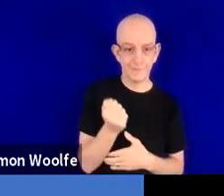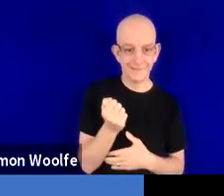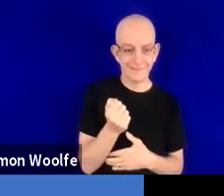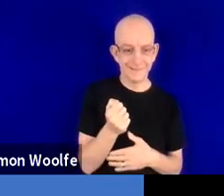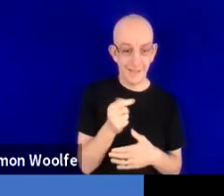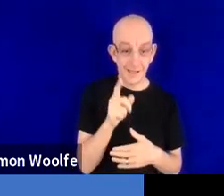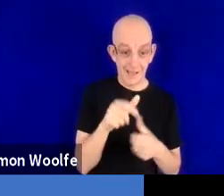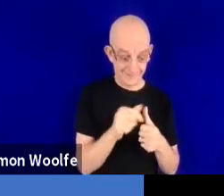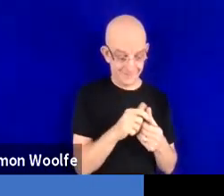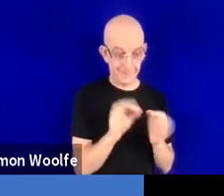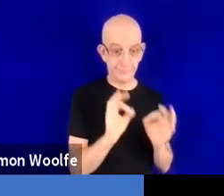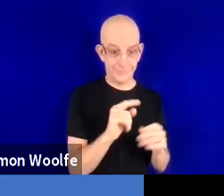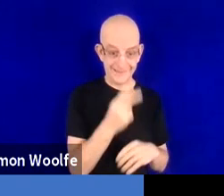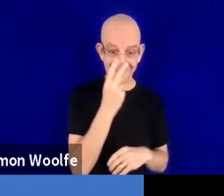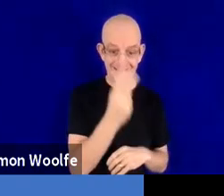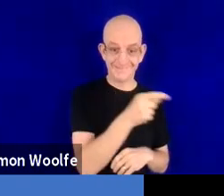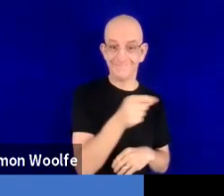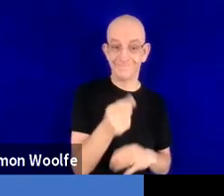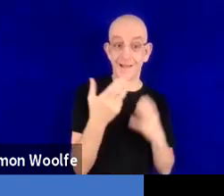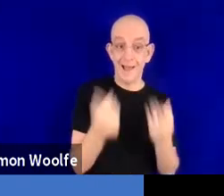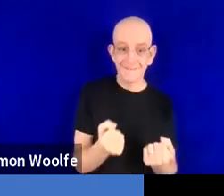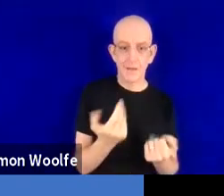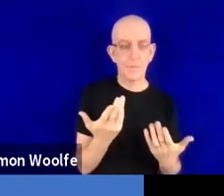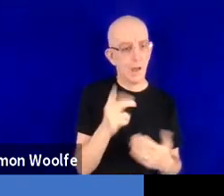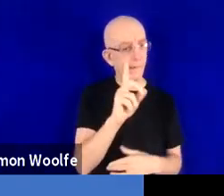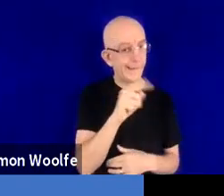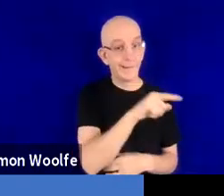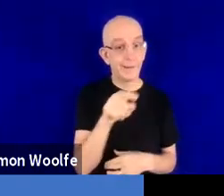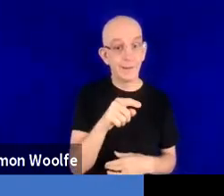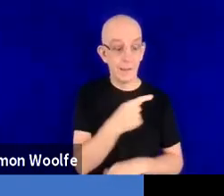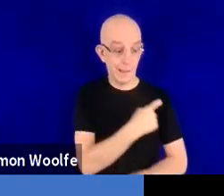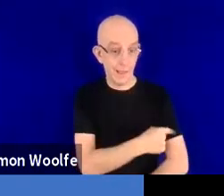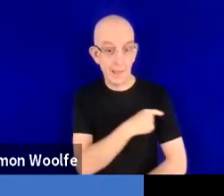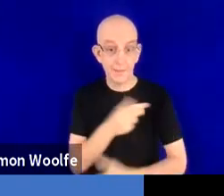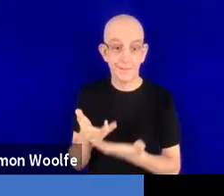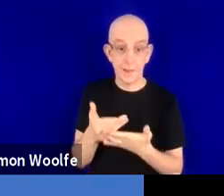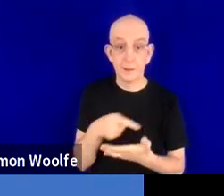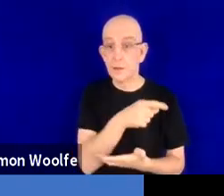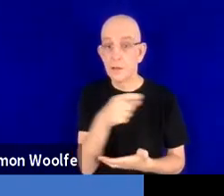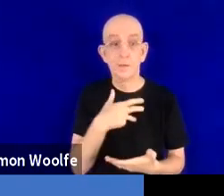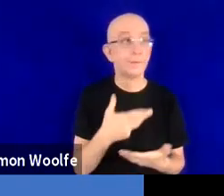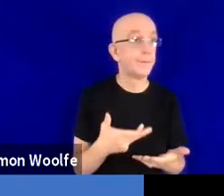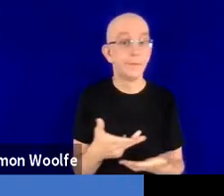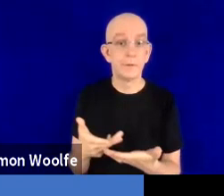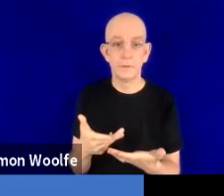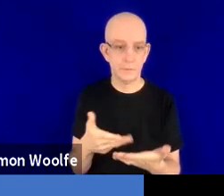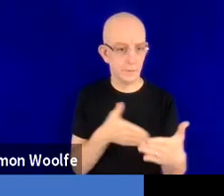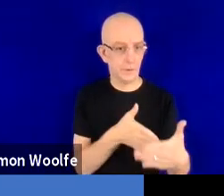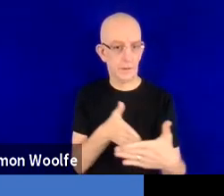the service coverage and how relevant that is, persons with disability, and also the kind of quality of that and accessibility of health services